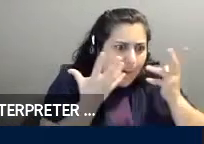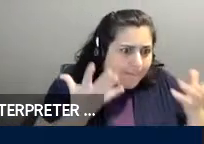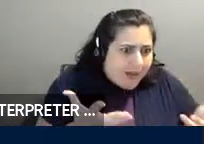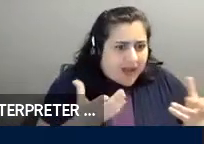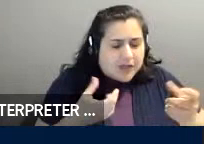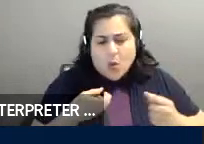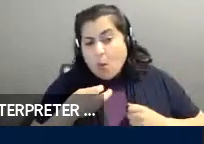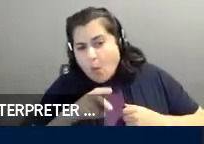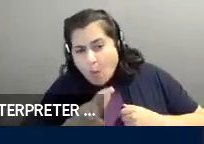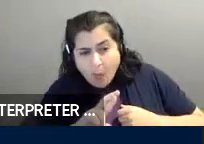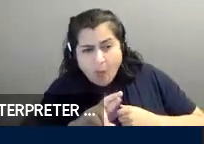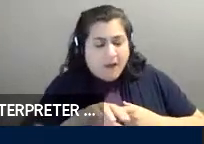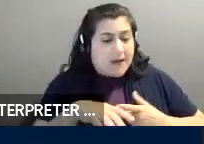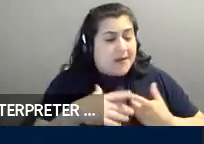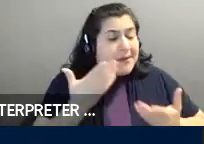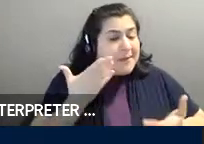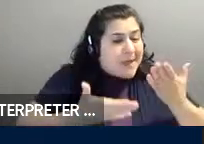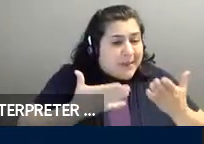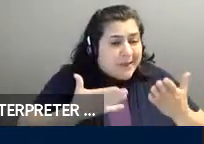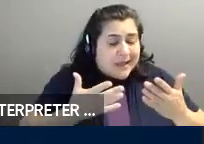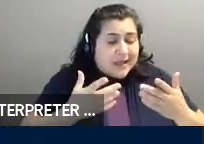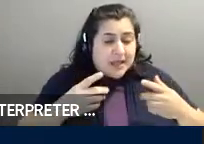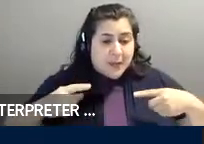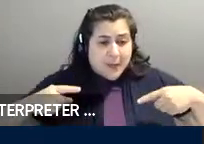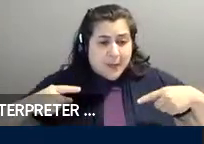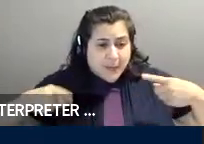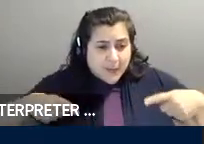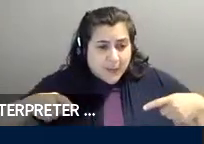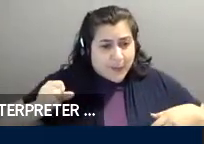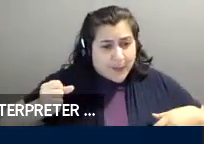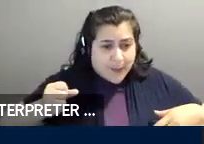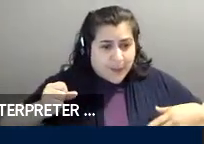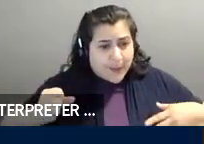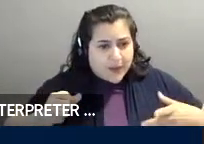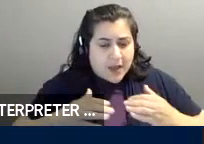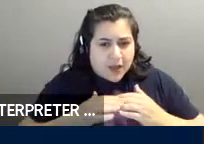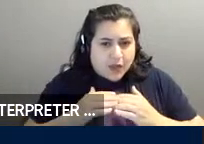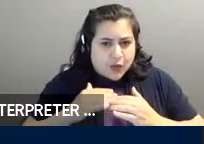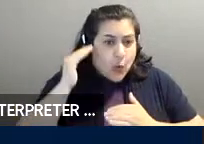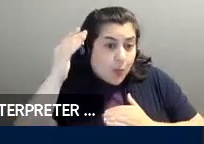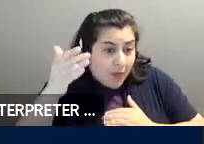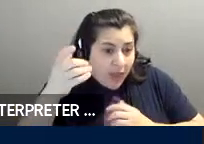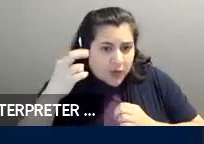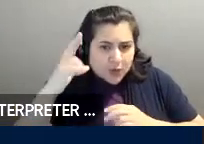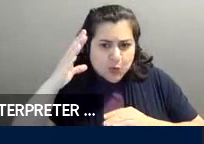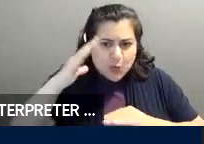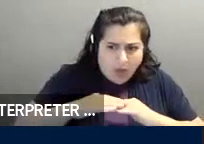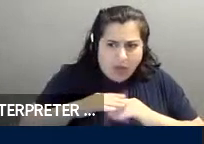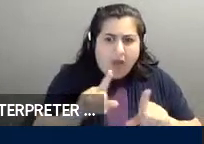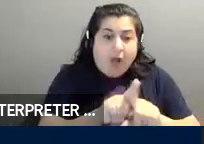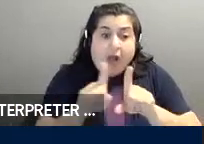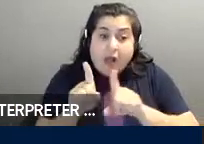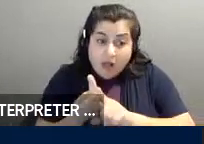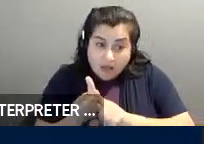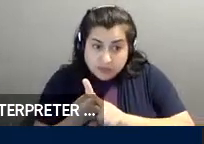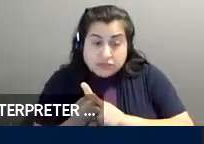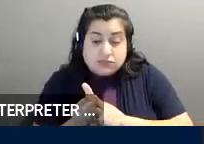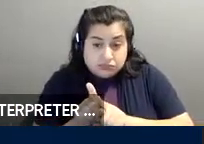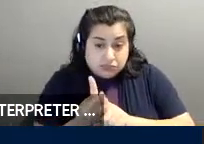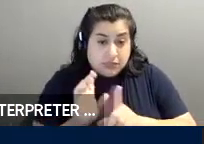the test population was younger in age. And then it included more men than women compared to the estimated U.S. population.